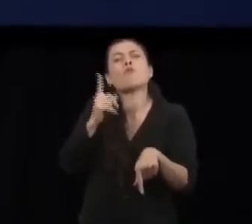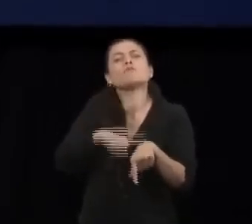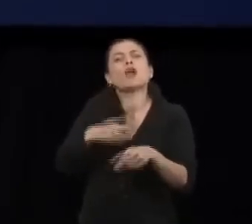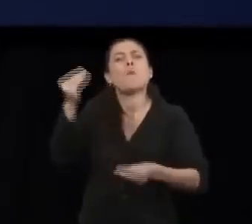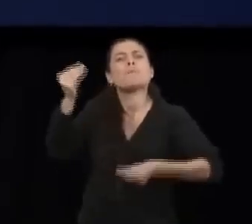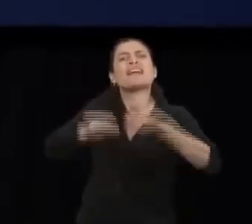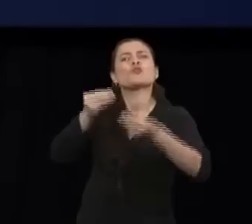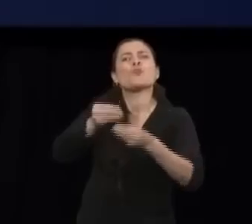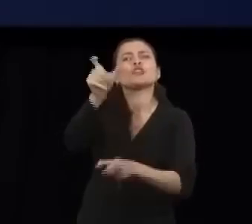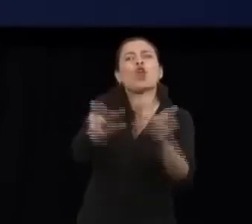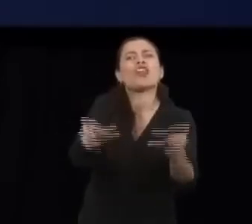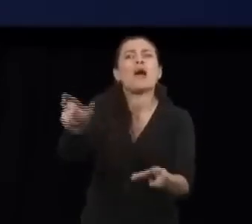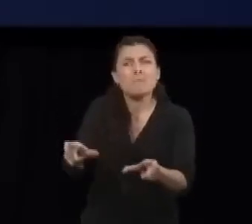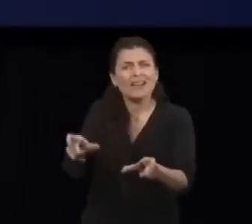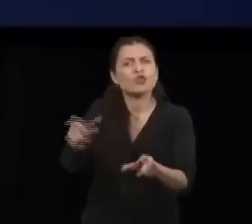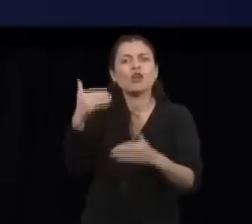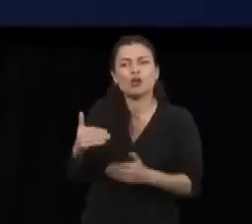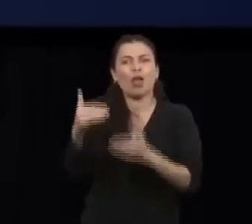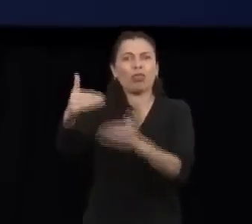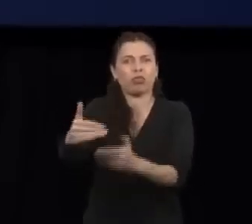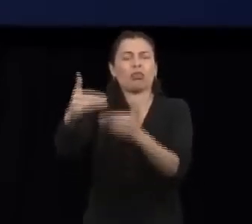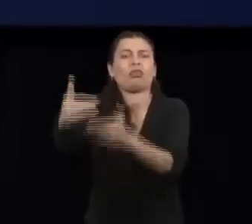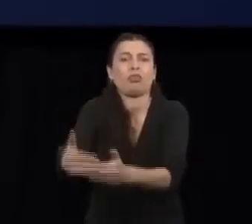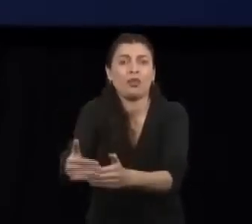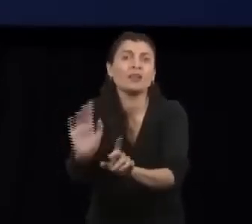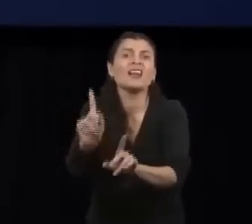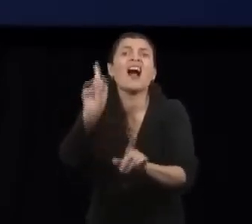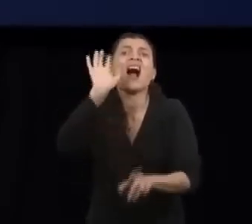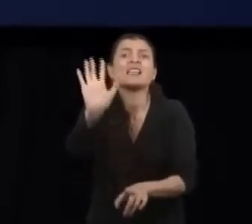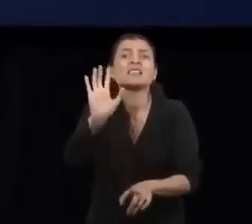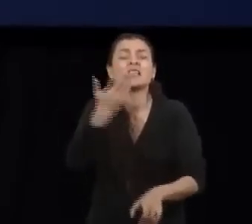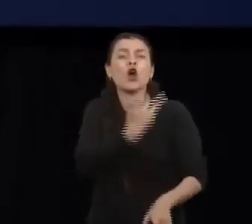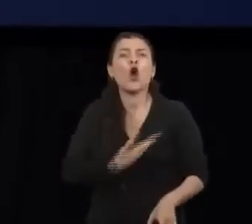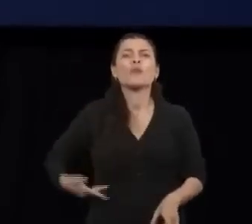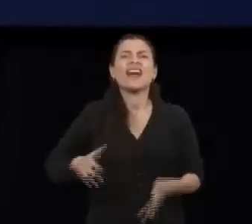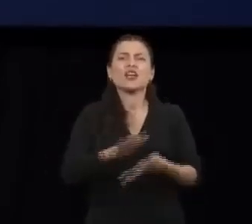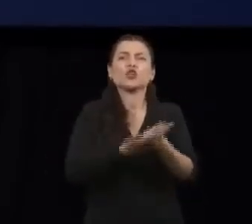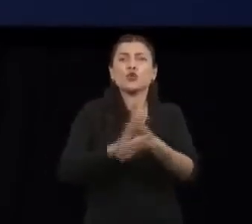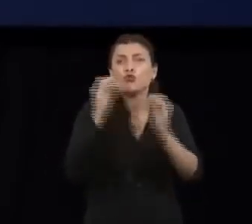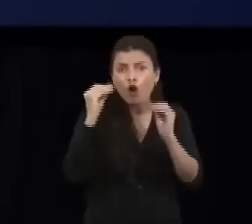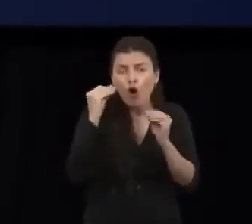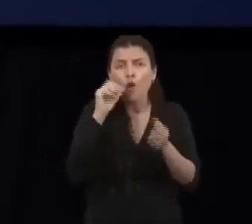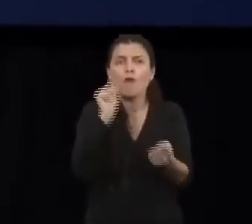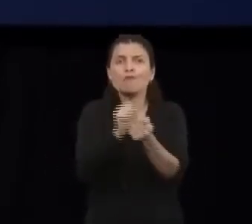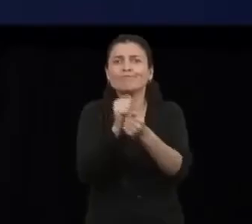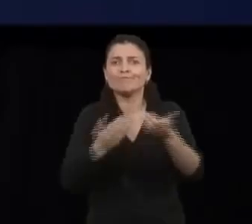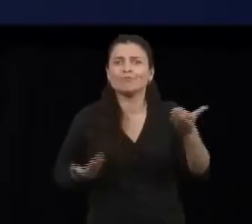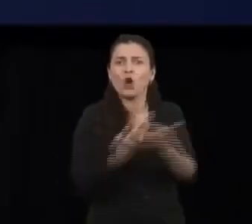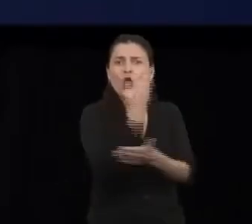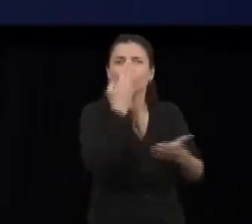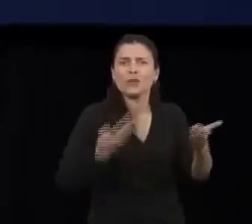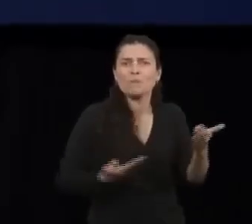and the way in which a government does that is by issuing money. So, when you extend the budget restriction to the individual,